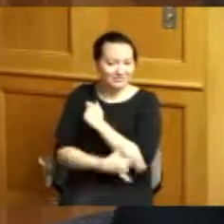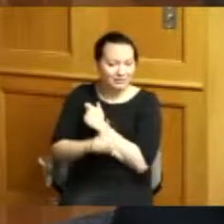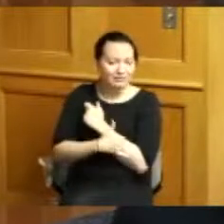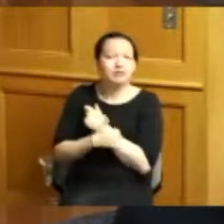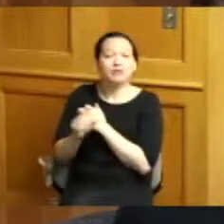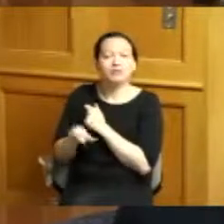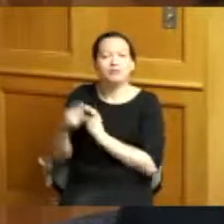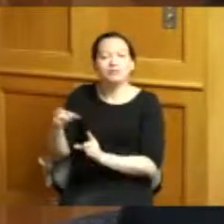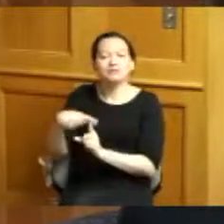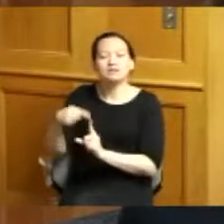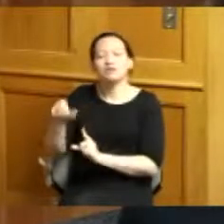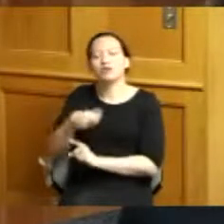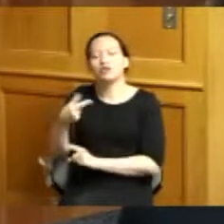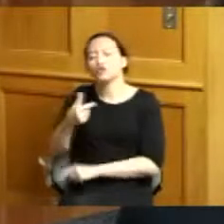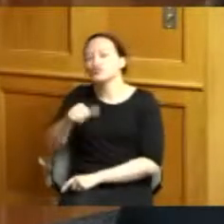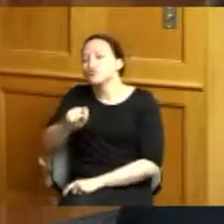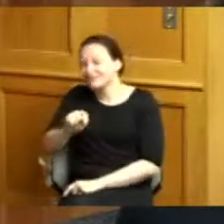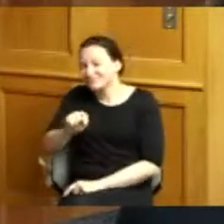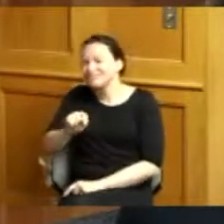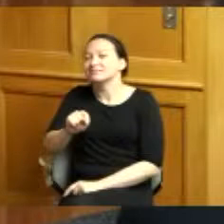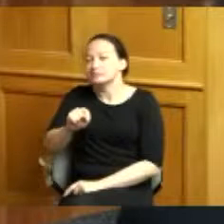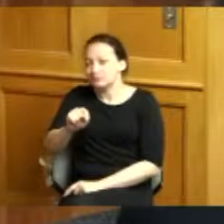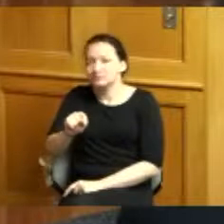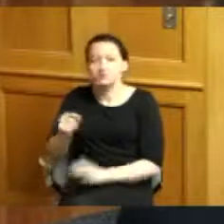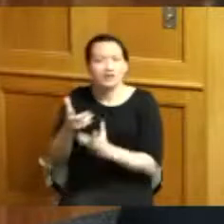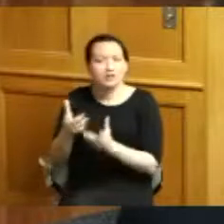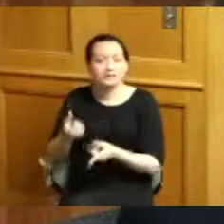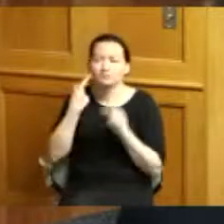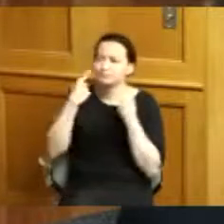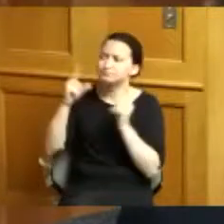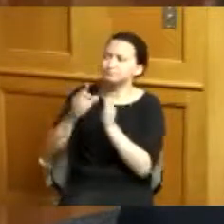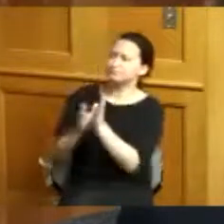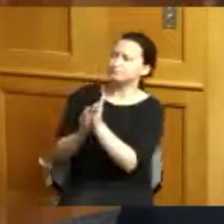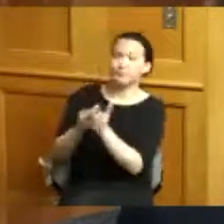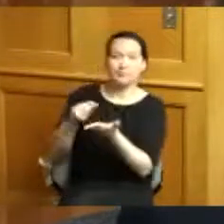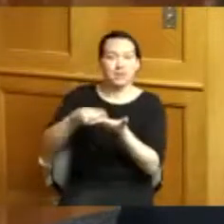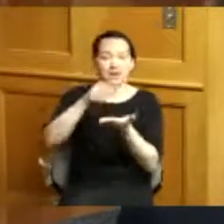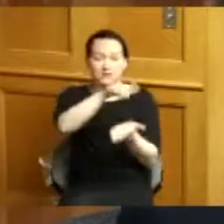coming into the county and so we've had quite a bit of success in bringing money into the county